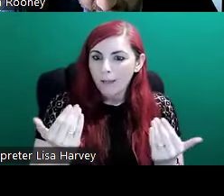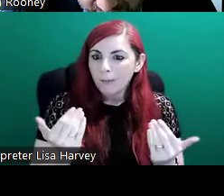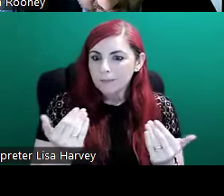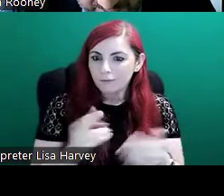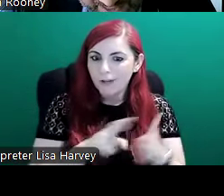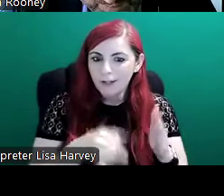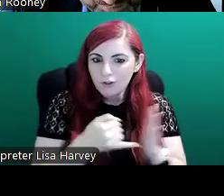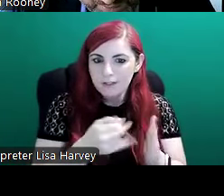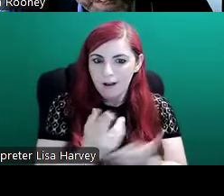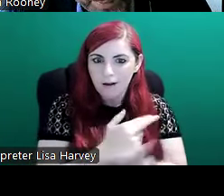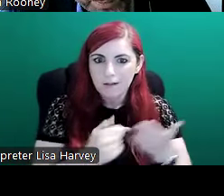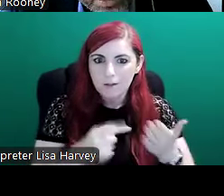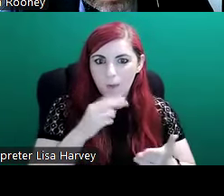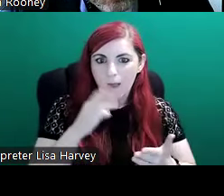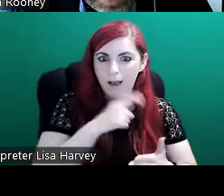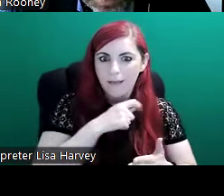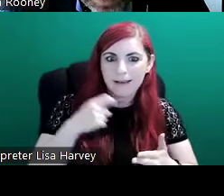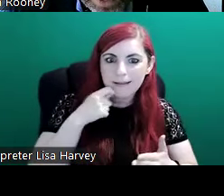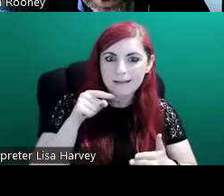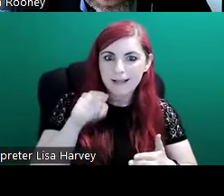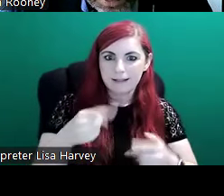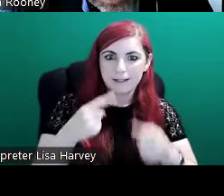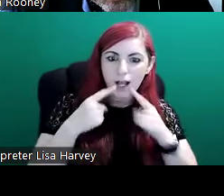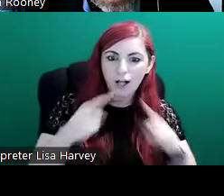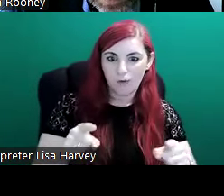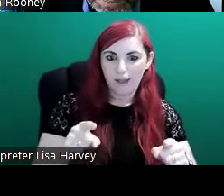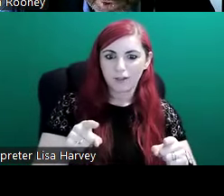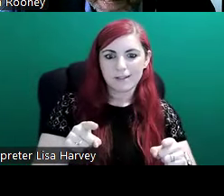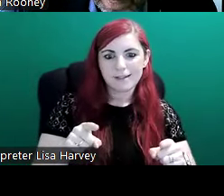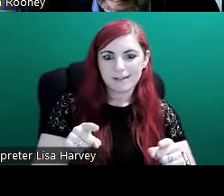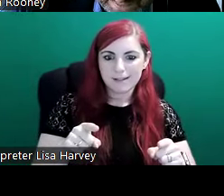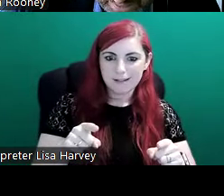Decoration's gabled profile, called to mind Tuscan altarpieces featuring the Madonna